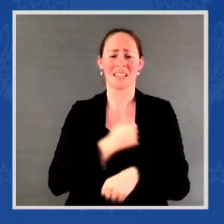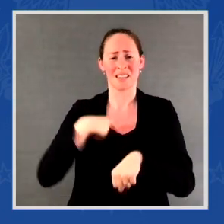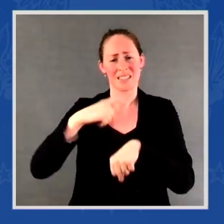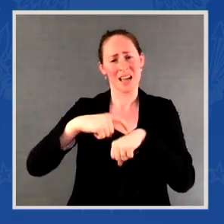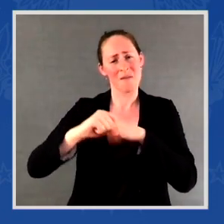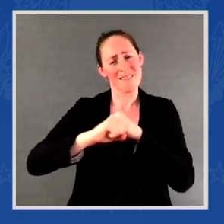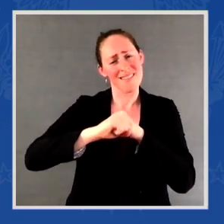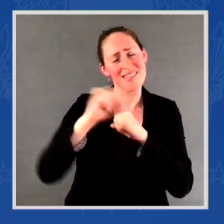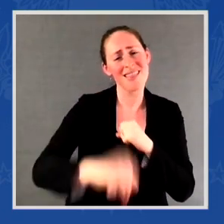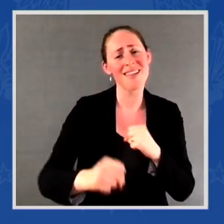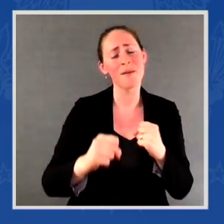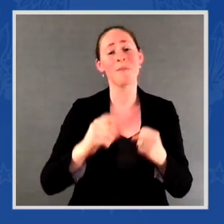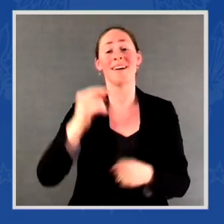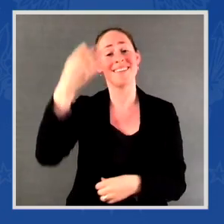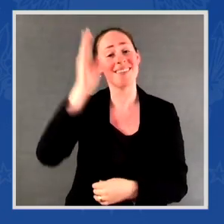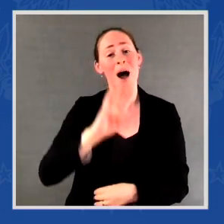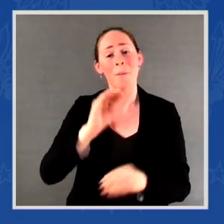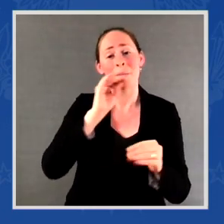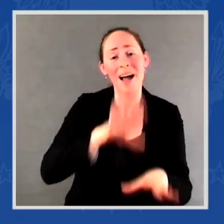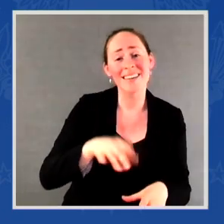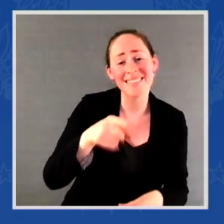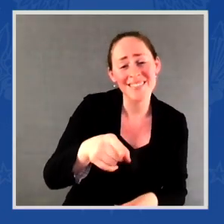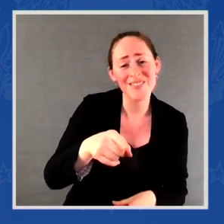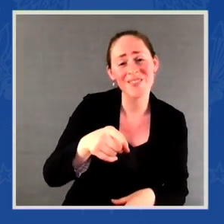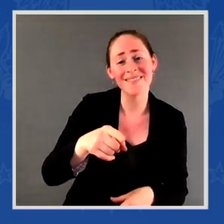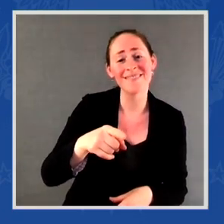And may God protect our troops. Thank you, thank you, thank you.